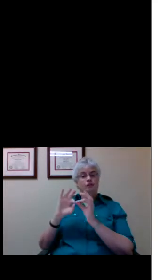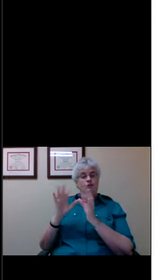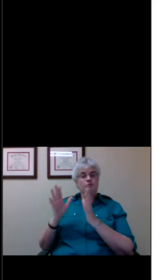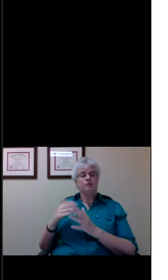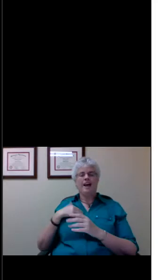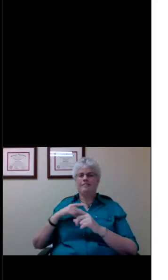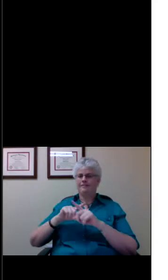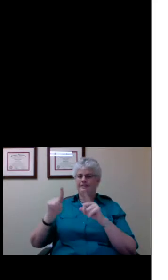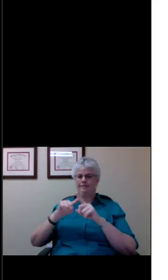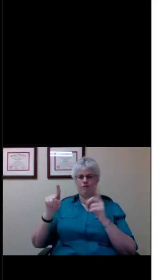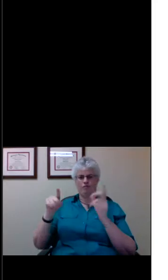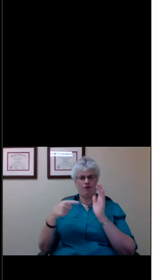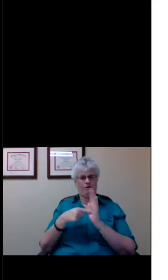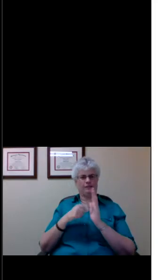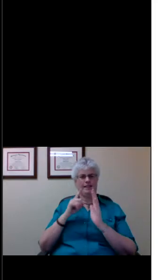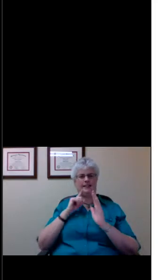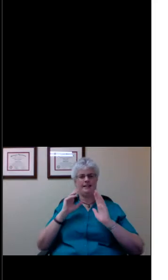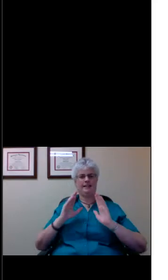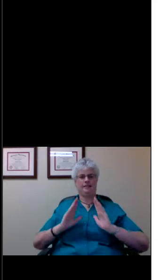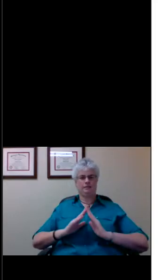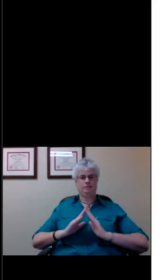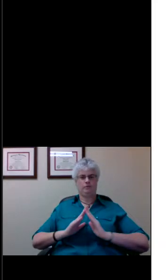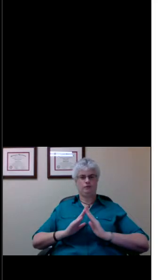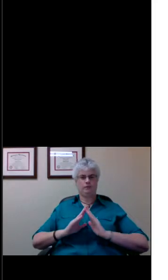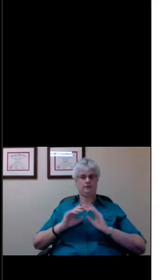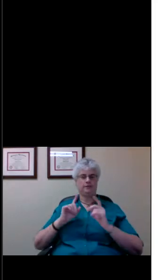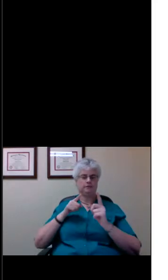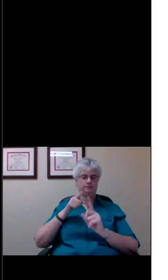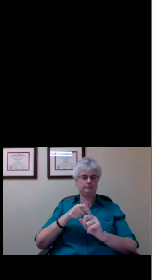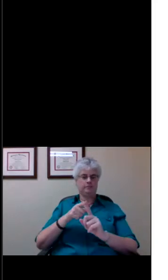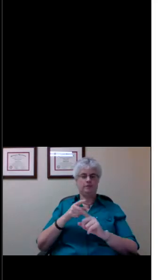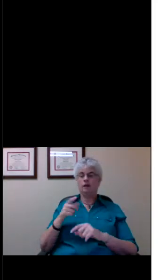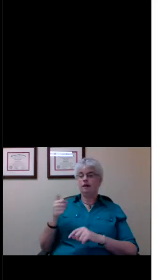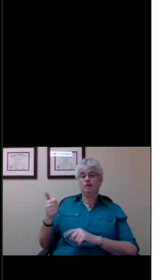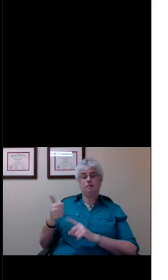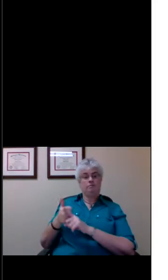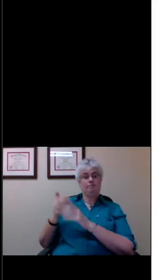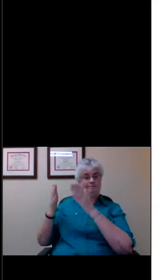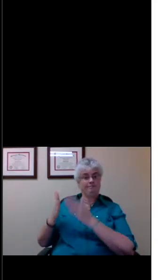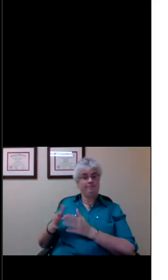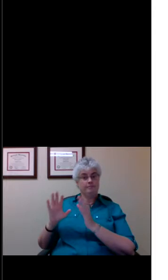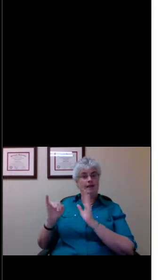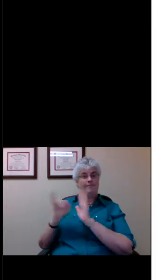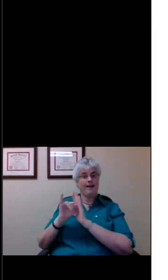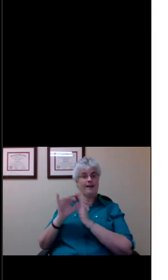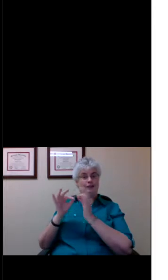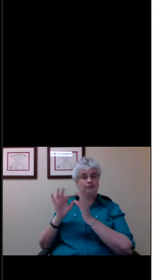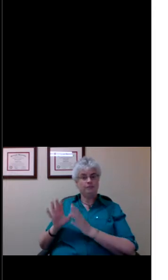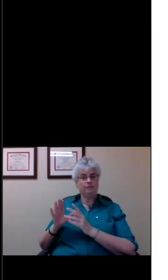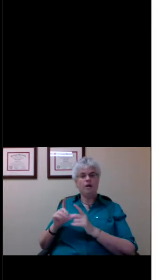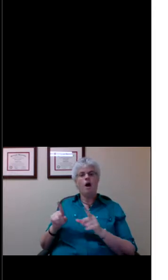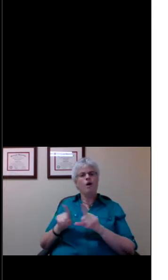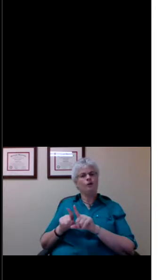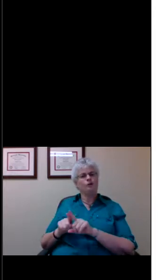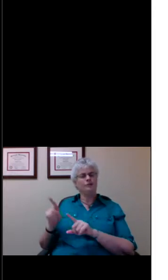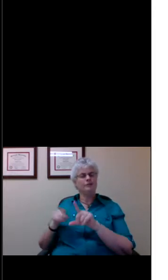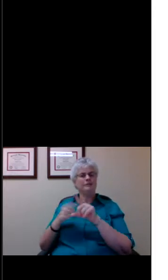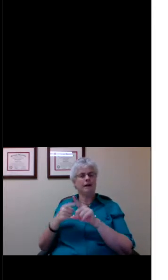how ASL interpreters really have a different role in the Deaf community. They will identify as